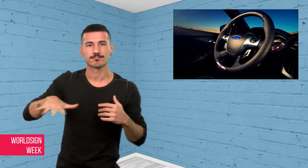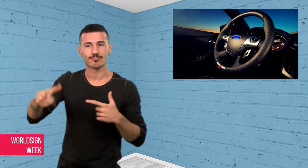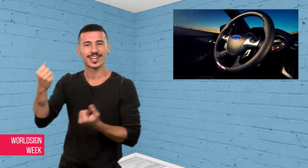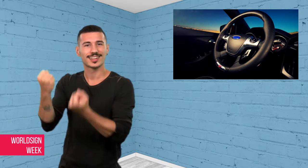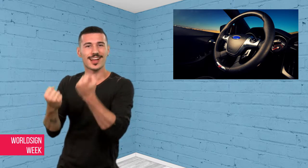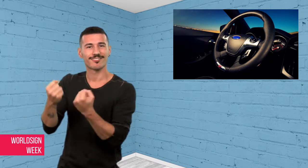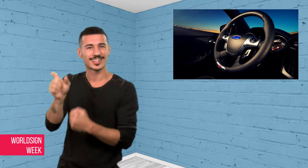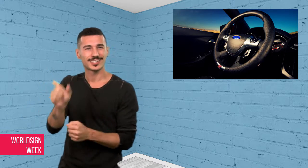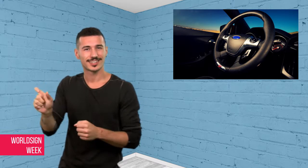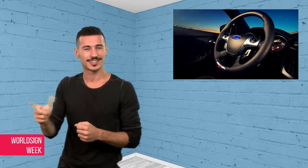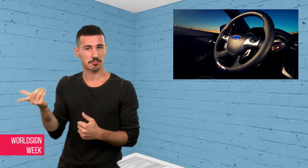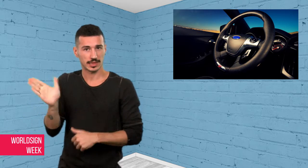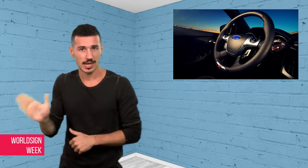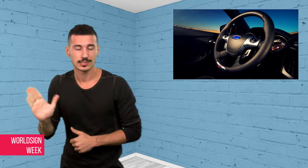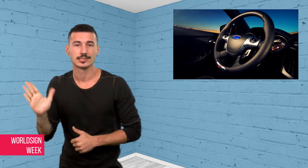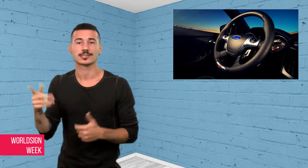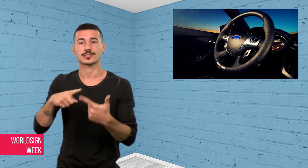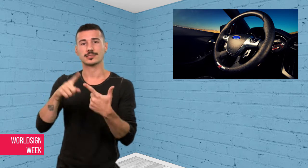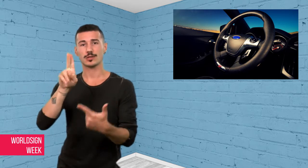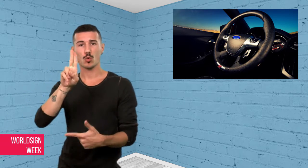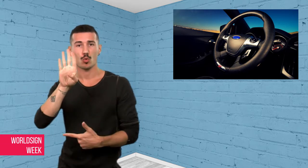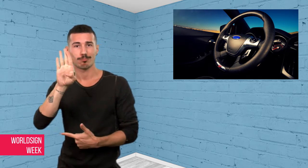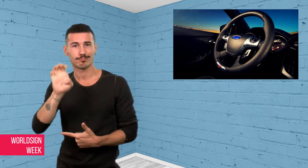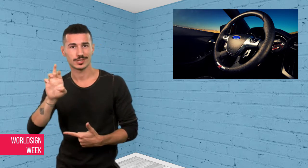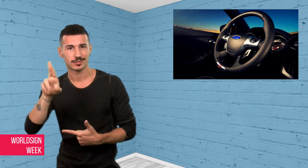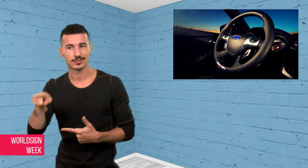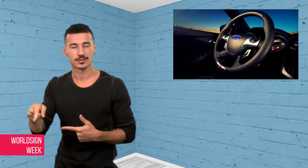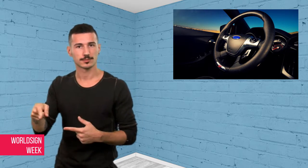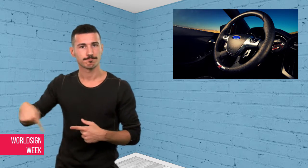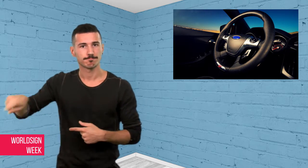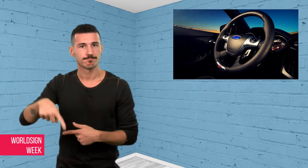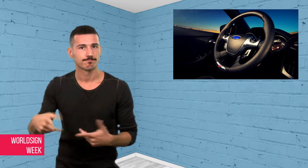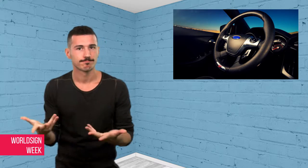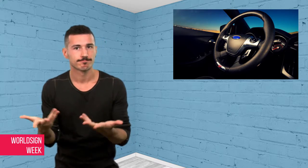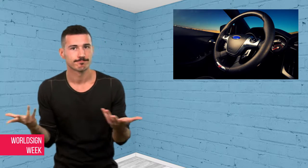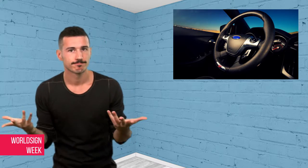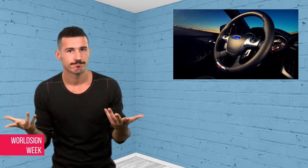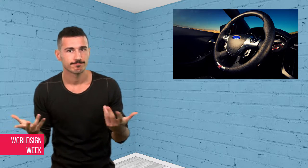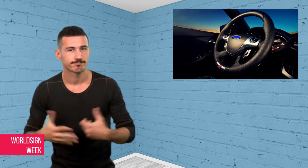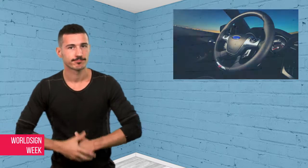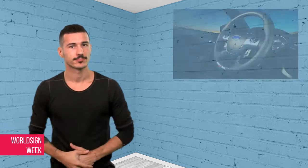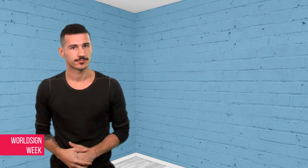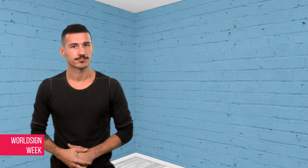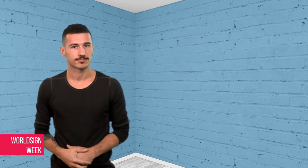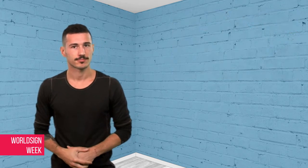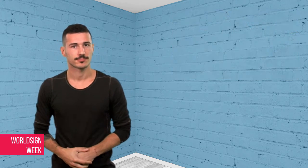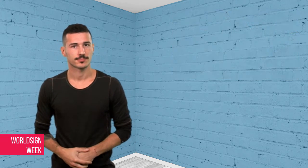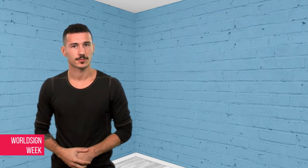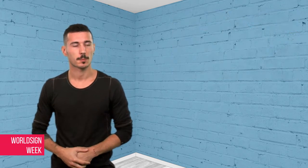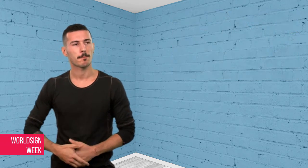Taxi and Uber drivers once all cars become self-driven, sounds familiar?